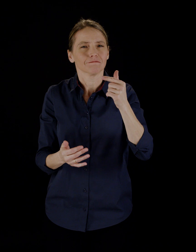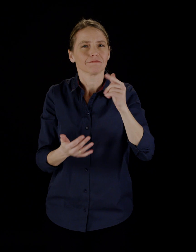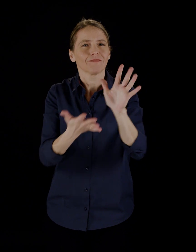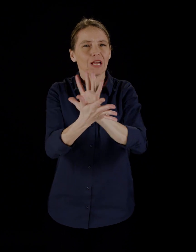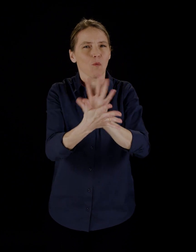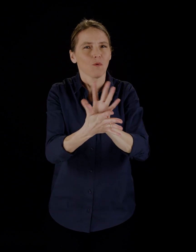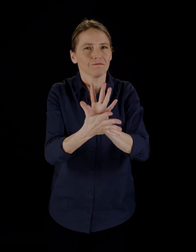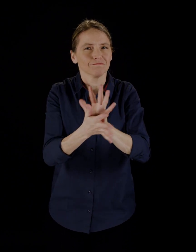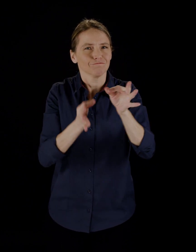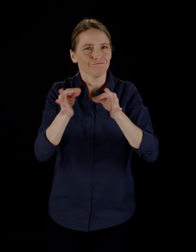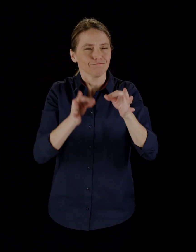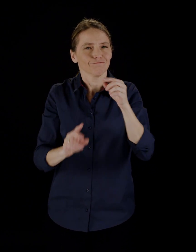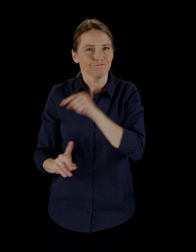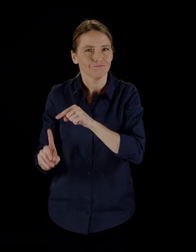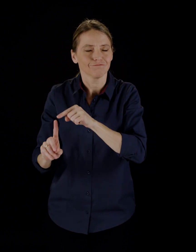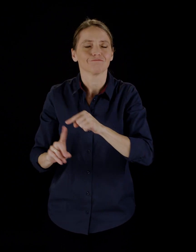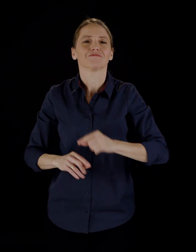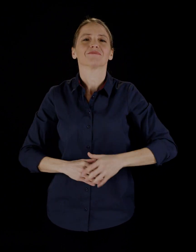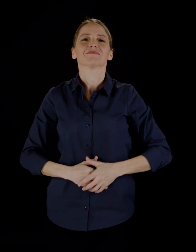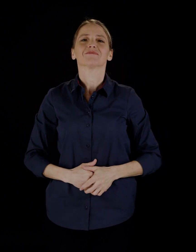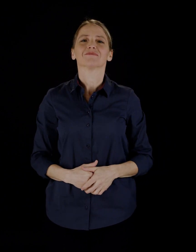overage charges or additional fees.